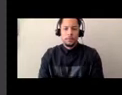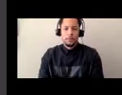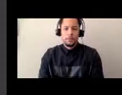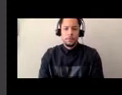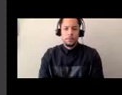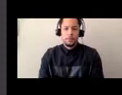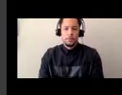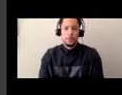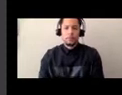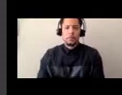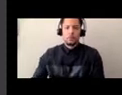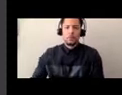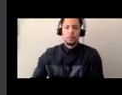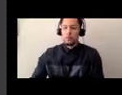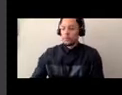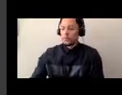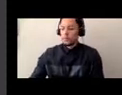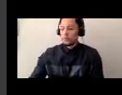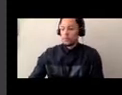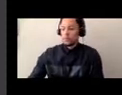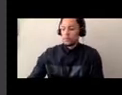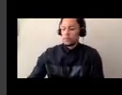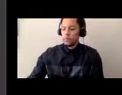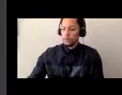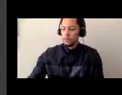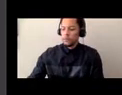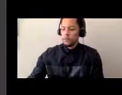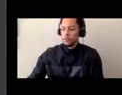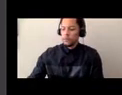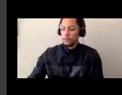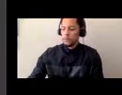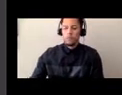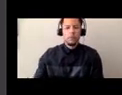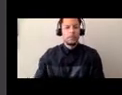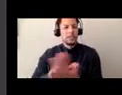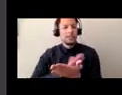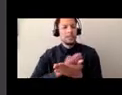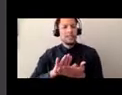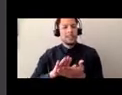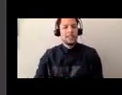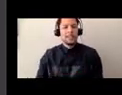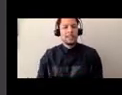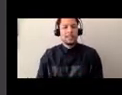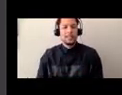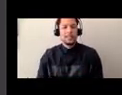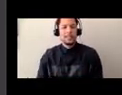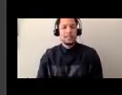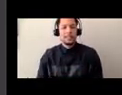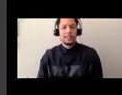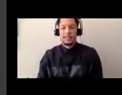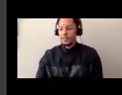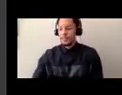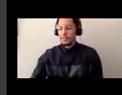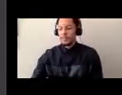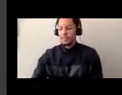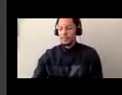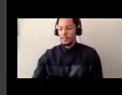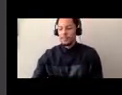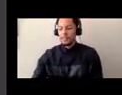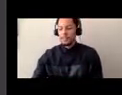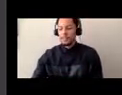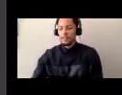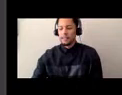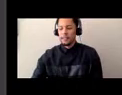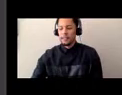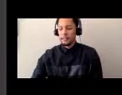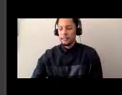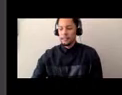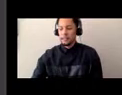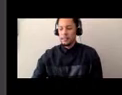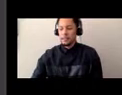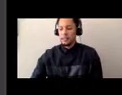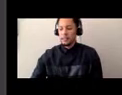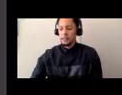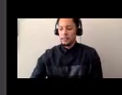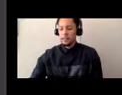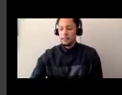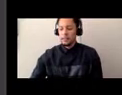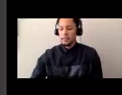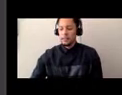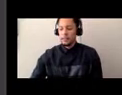All right.